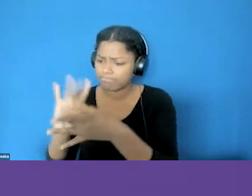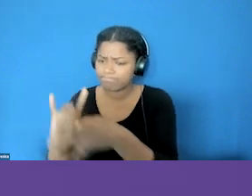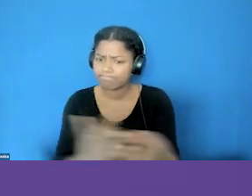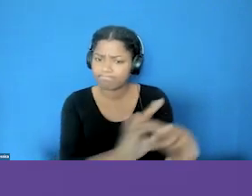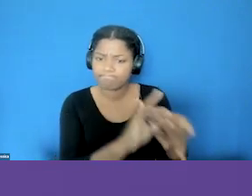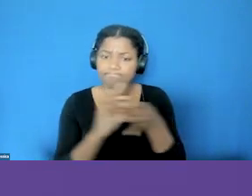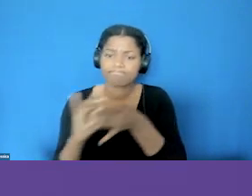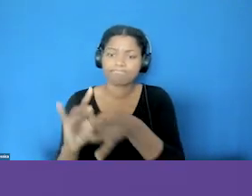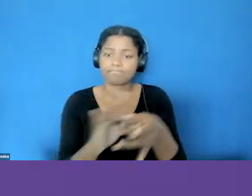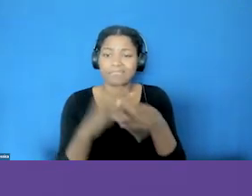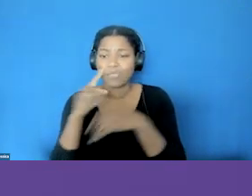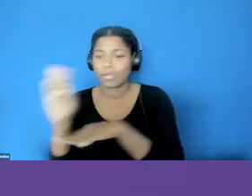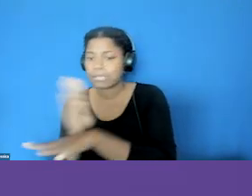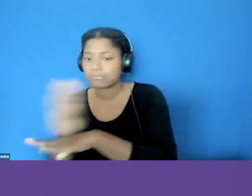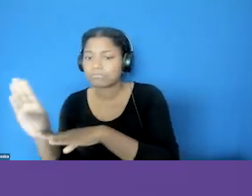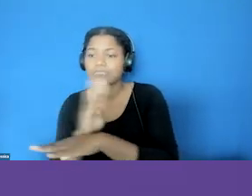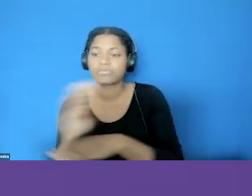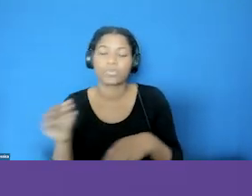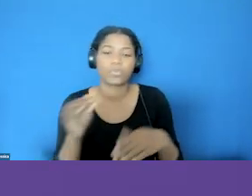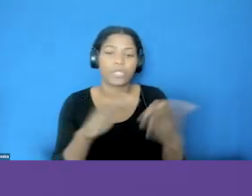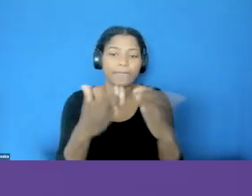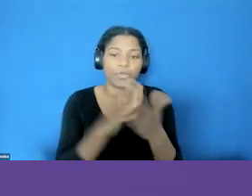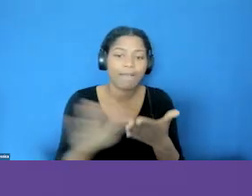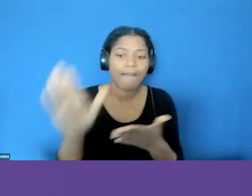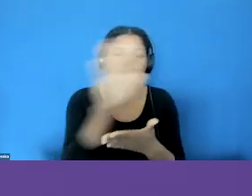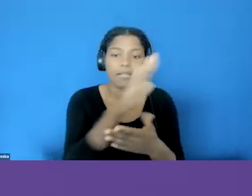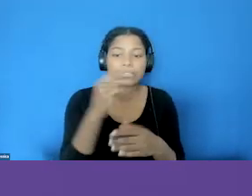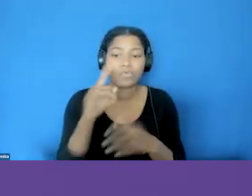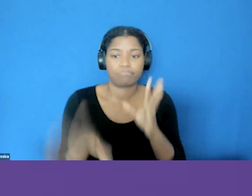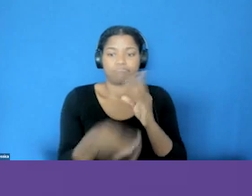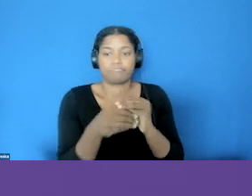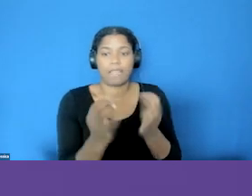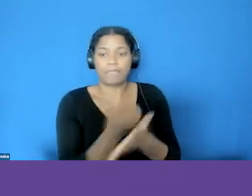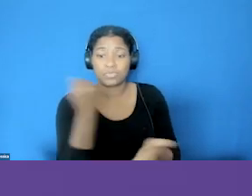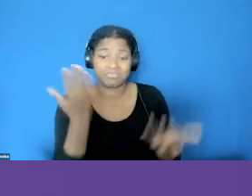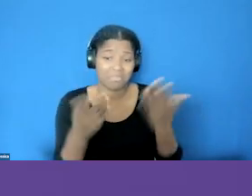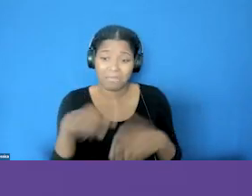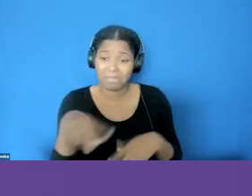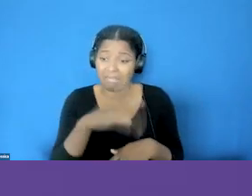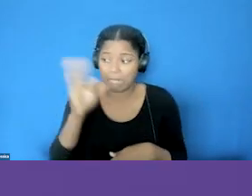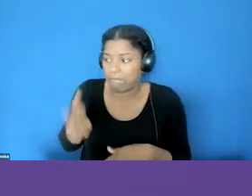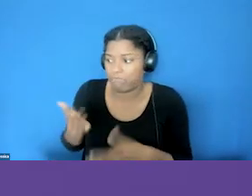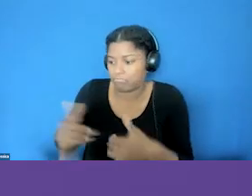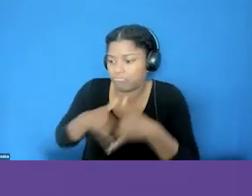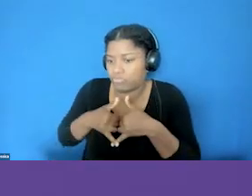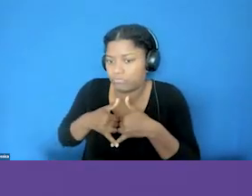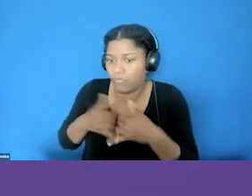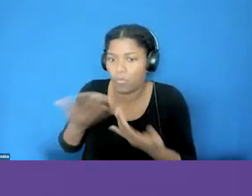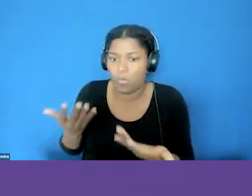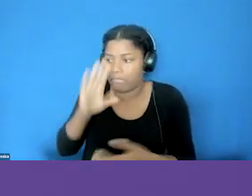with other smaller institutions or community colleges for additional opportunities. They may have never had an NSF award, but guess what?